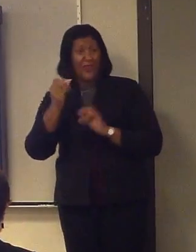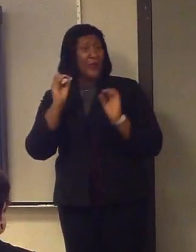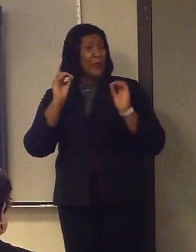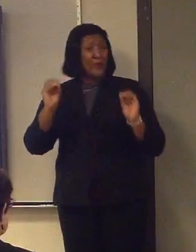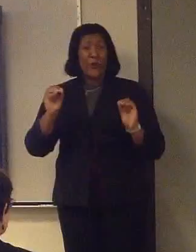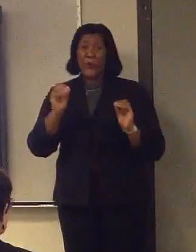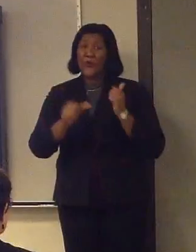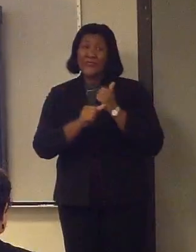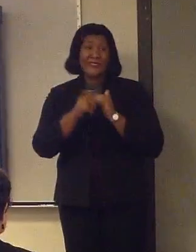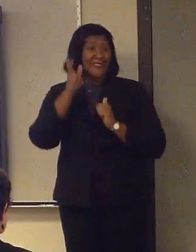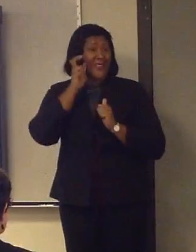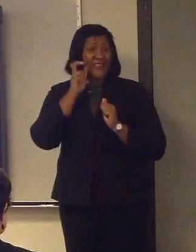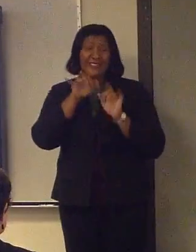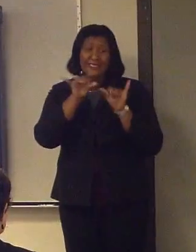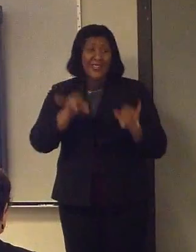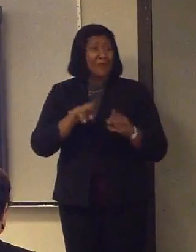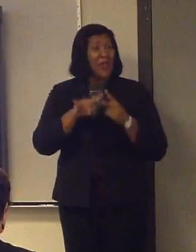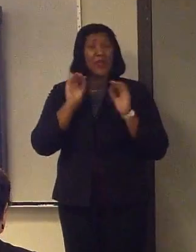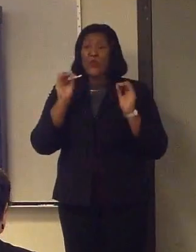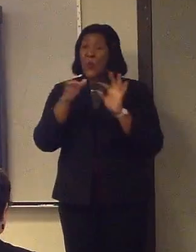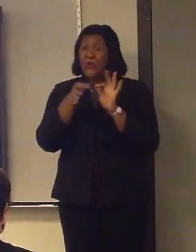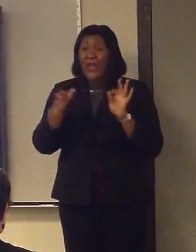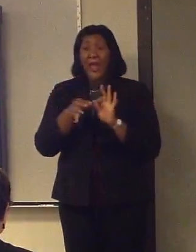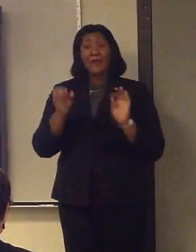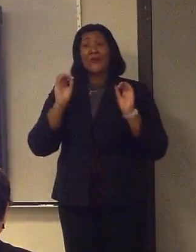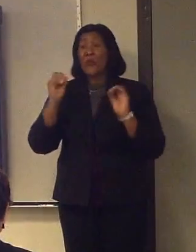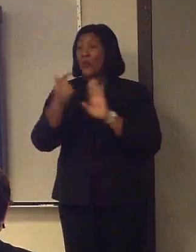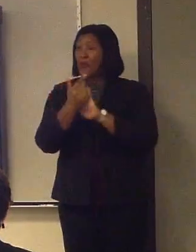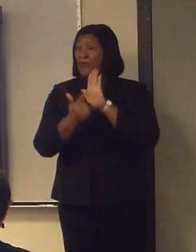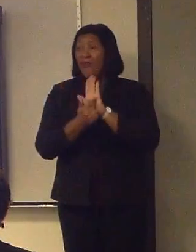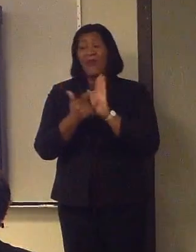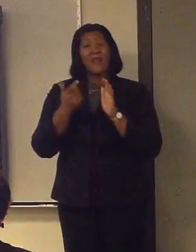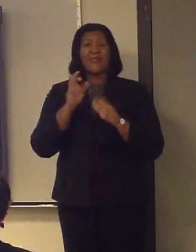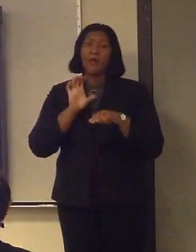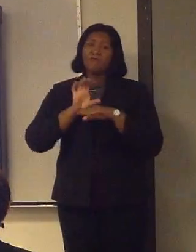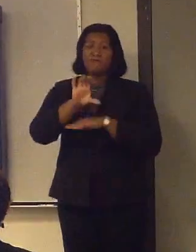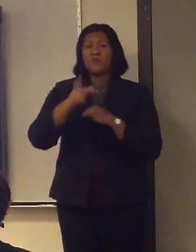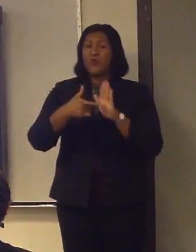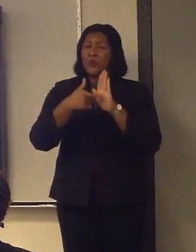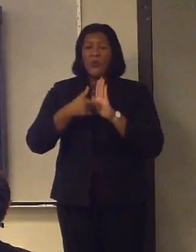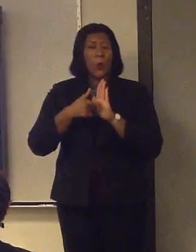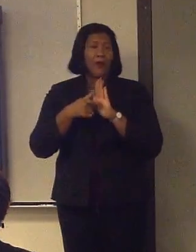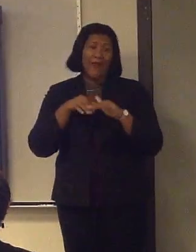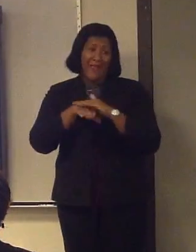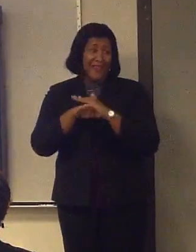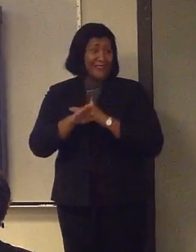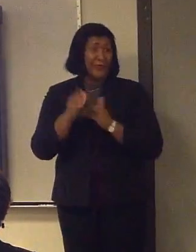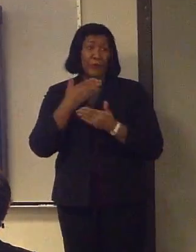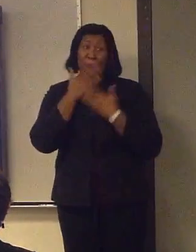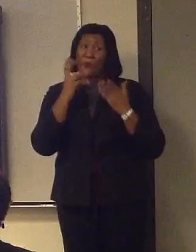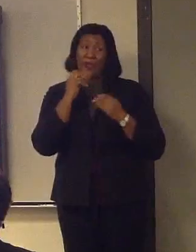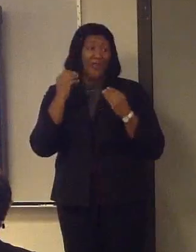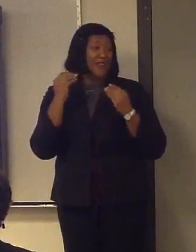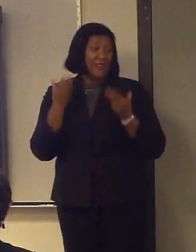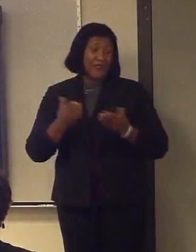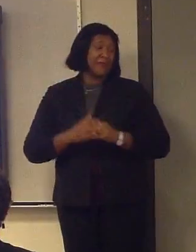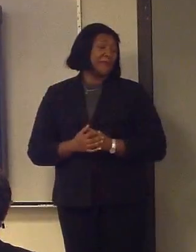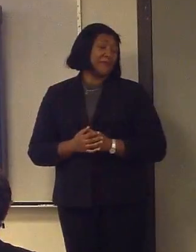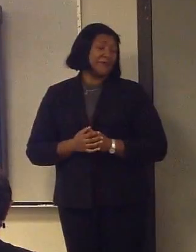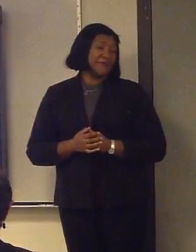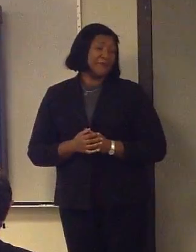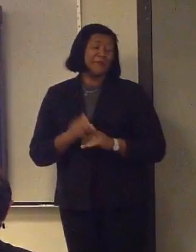no captioning, and no laws mandating access. It didn't exist. Access pretty much meant